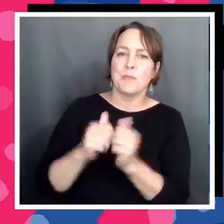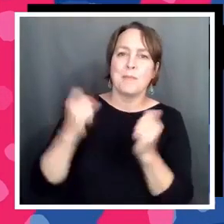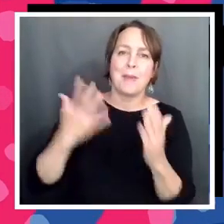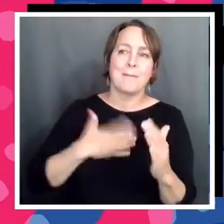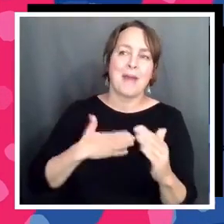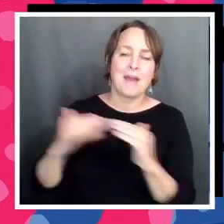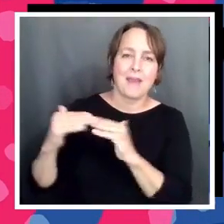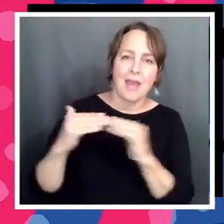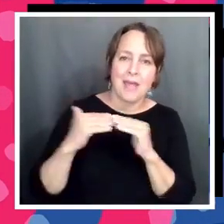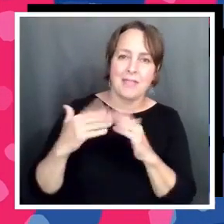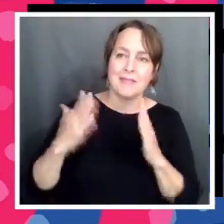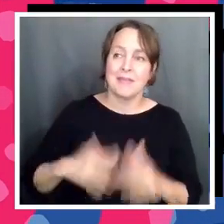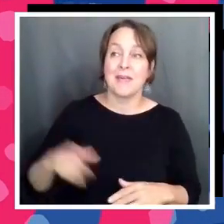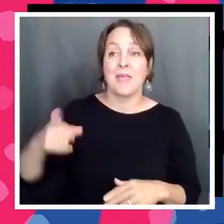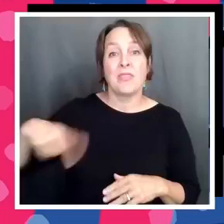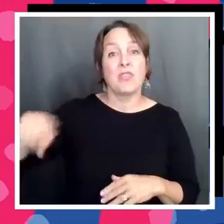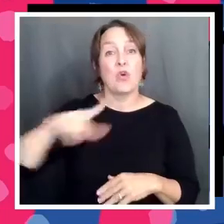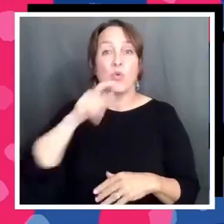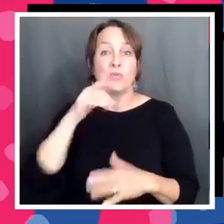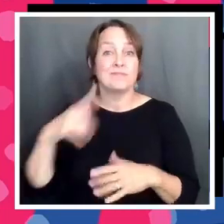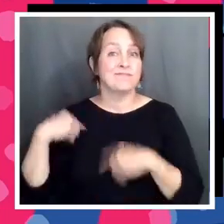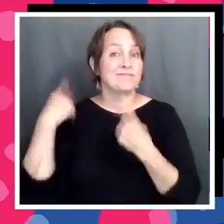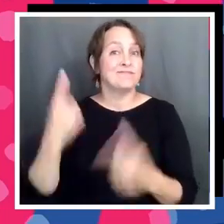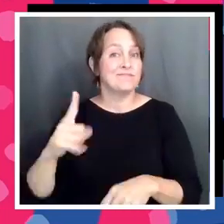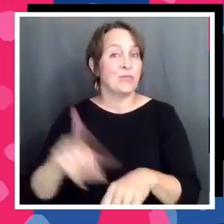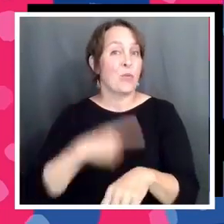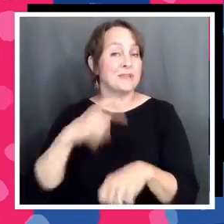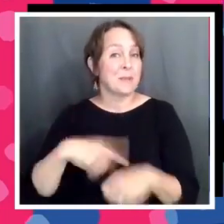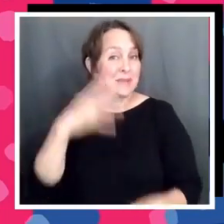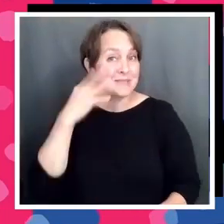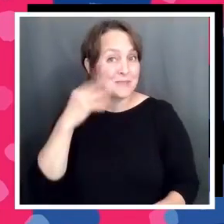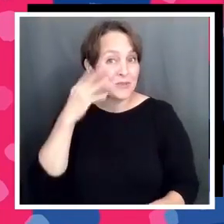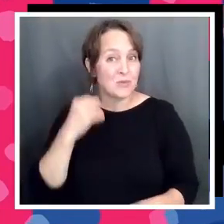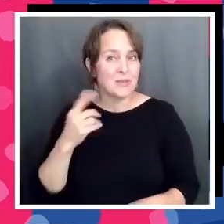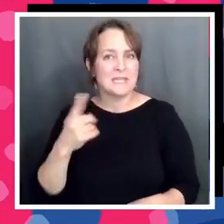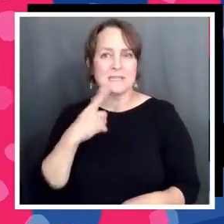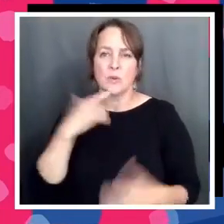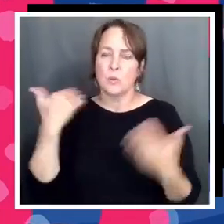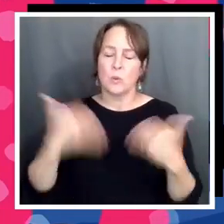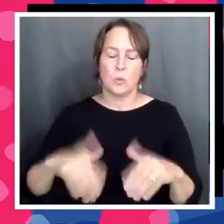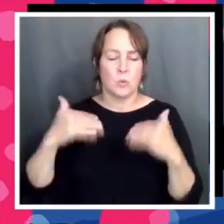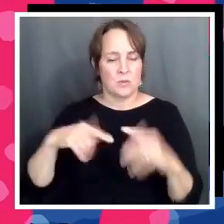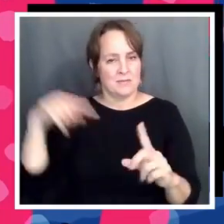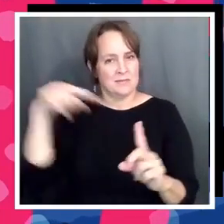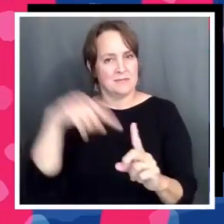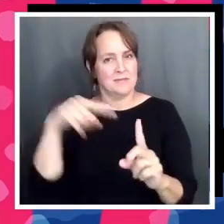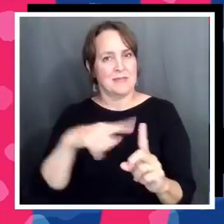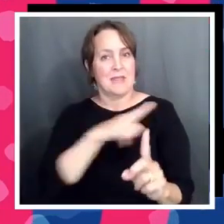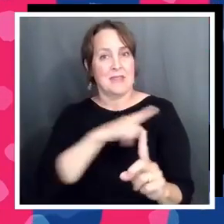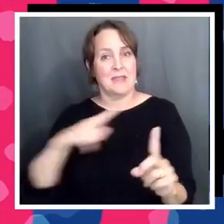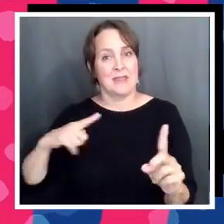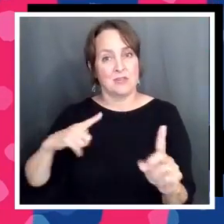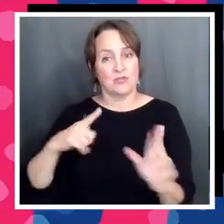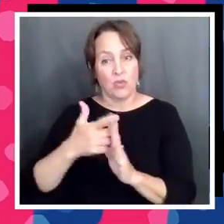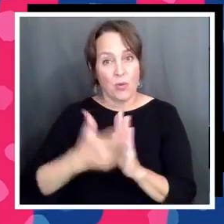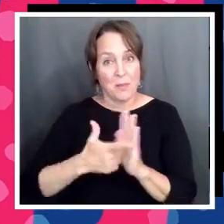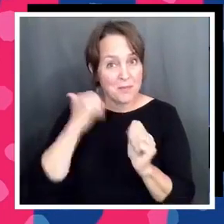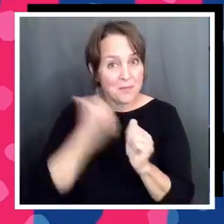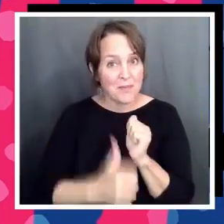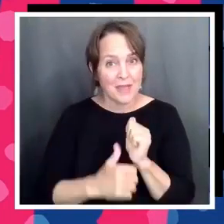THIS WILL/CHILDHOOD POVERTY IN HALF ACROSS OUR NATION.